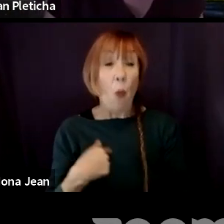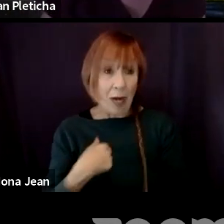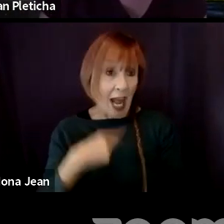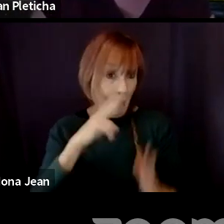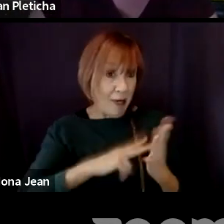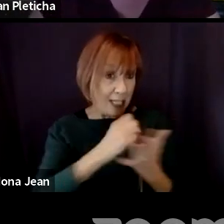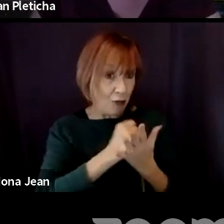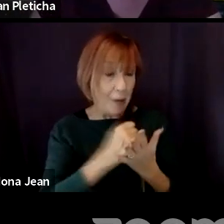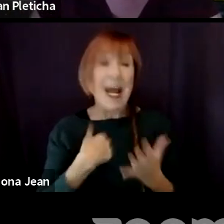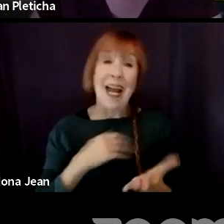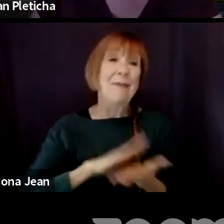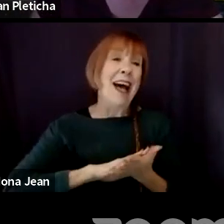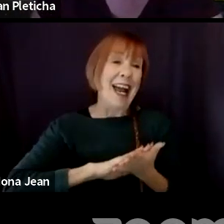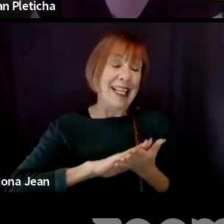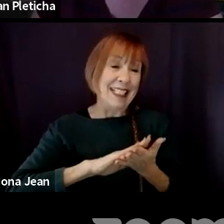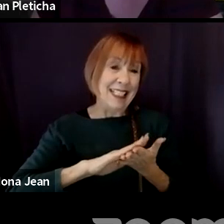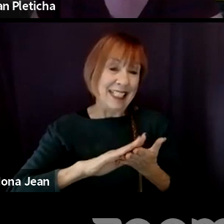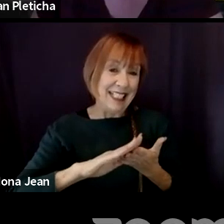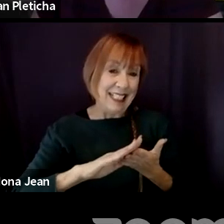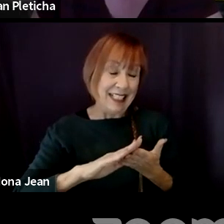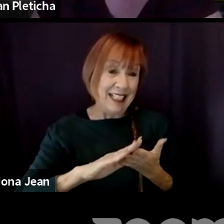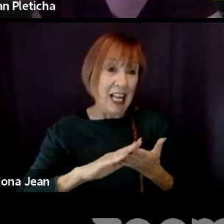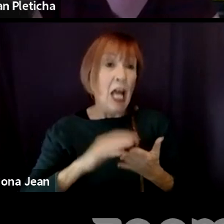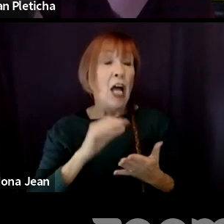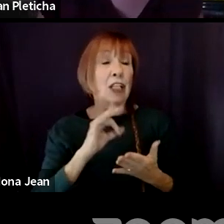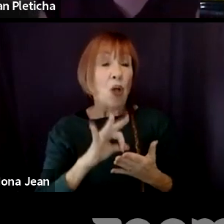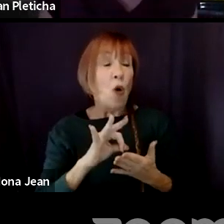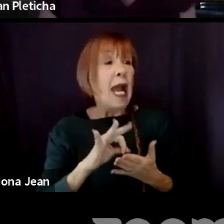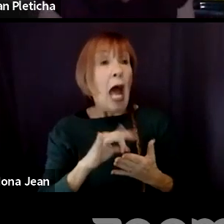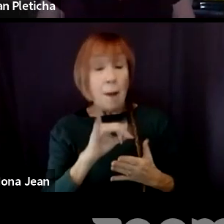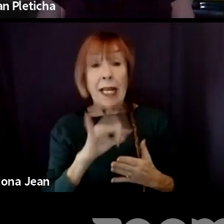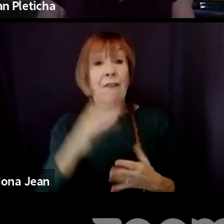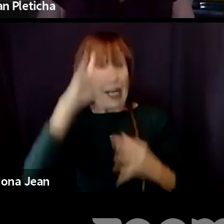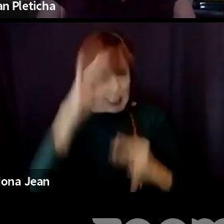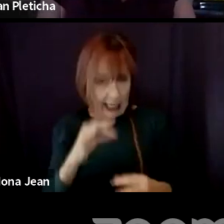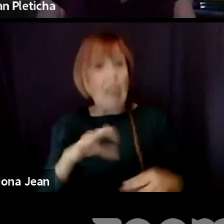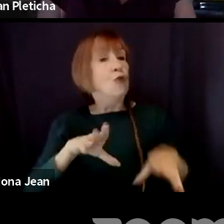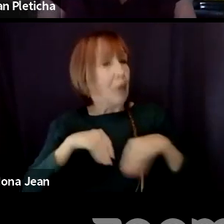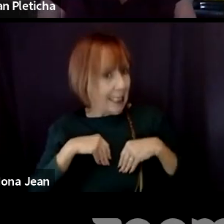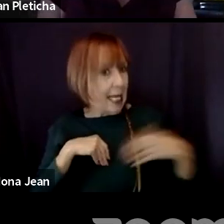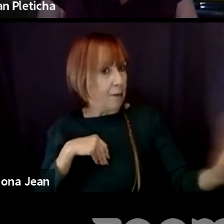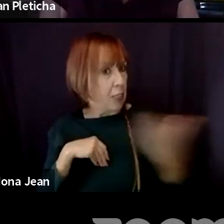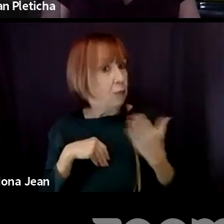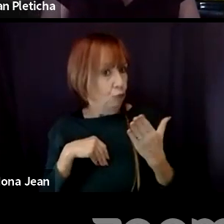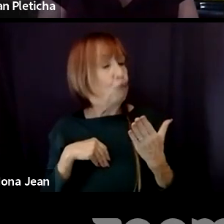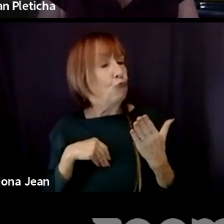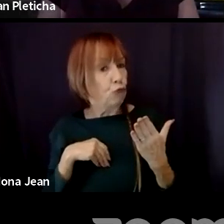So when I decided to sit down and read somebody's script, because I think there's an art to given script, I think there's an art to take in a script,